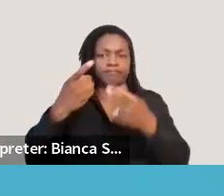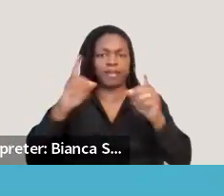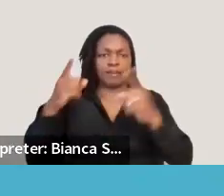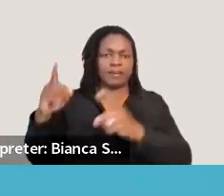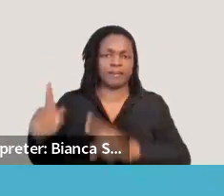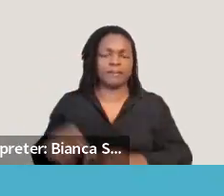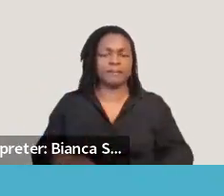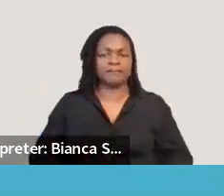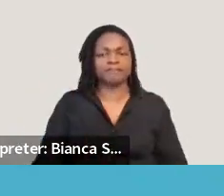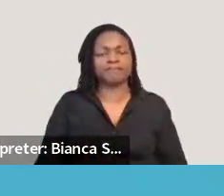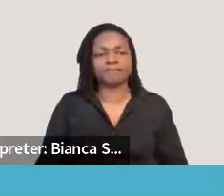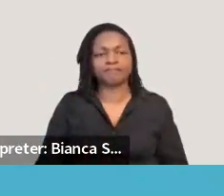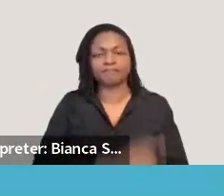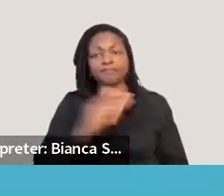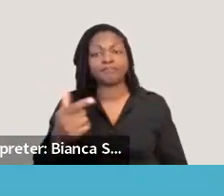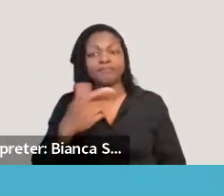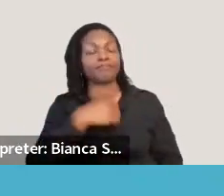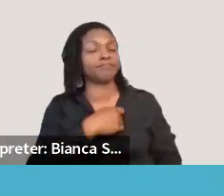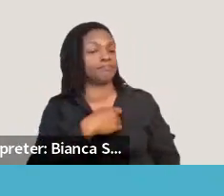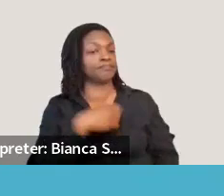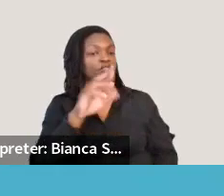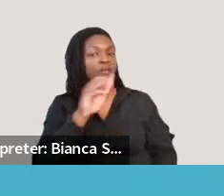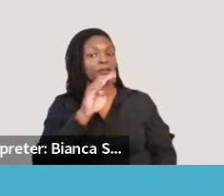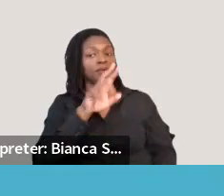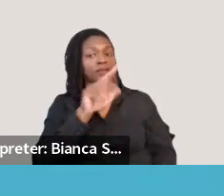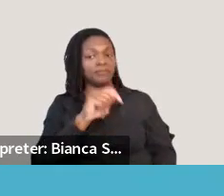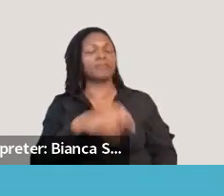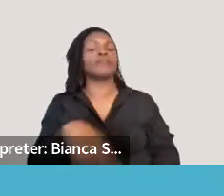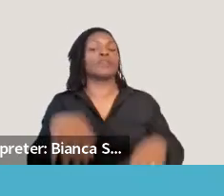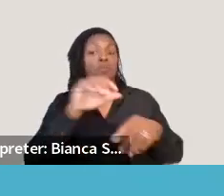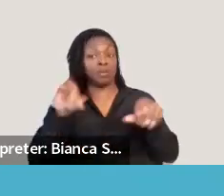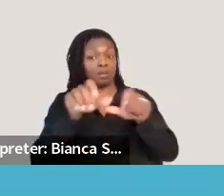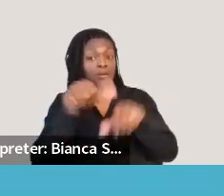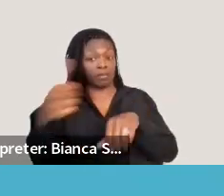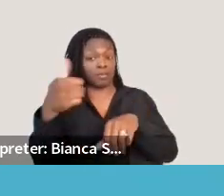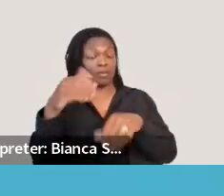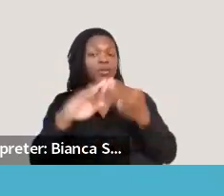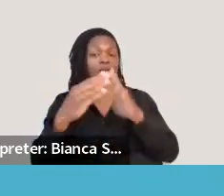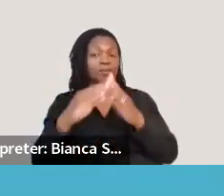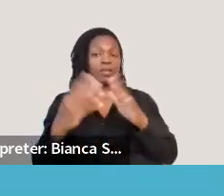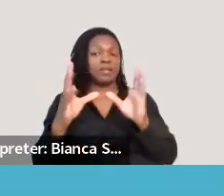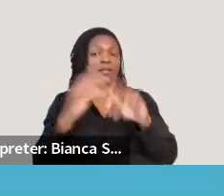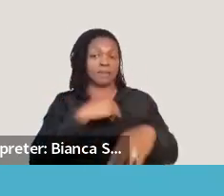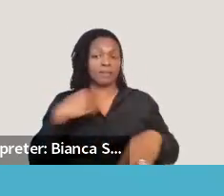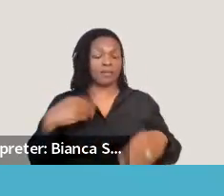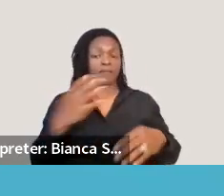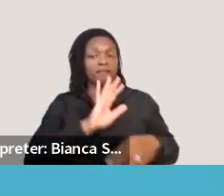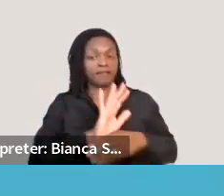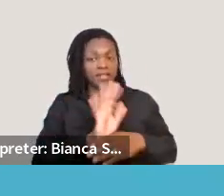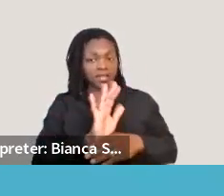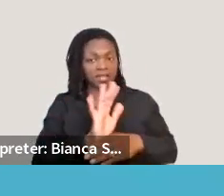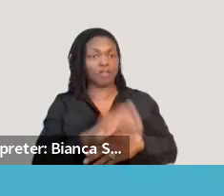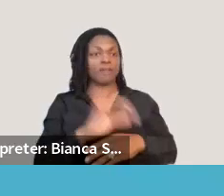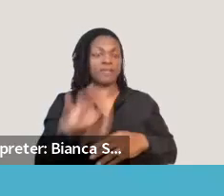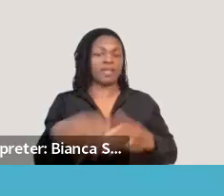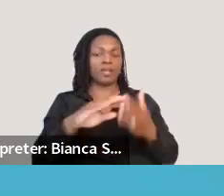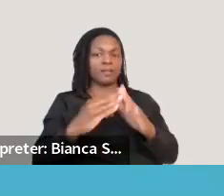Thank you. And we have another, community member video that I will read on top of. In the voice of that community member.